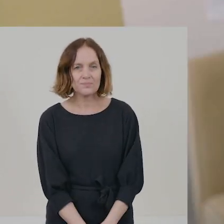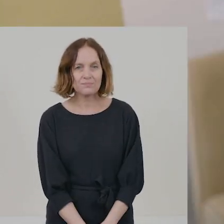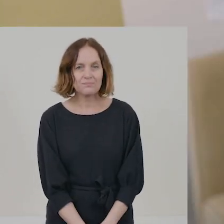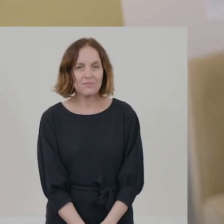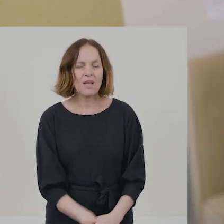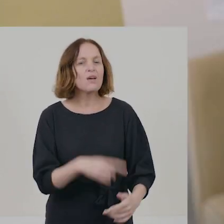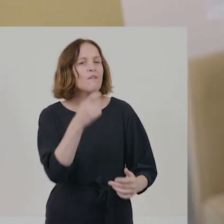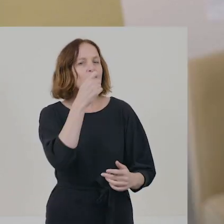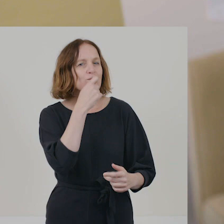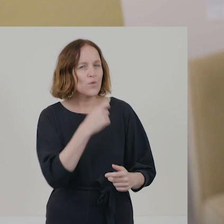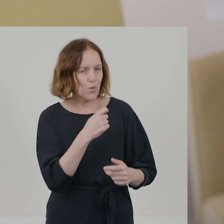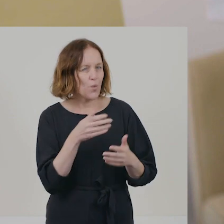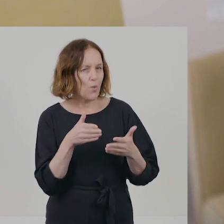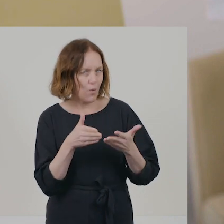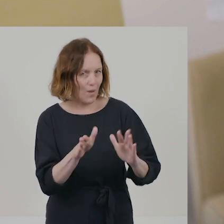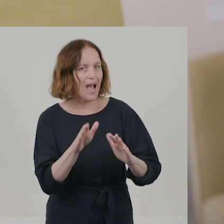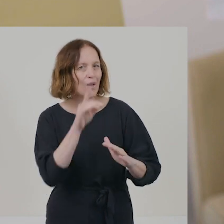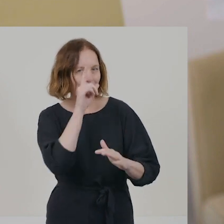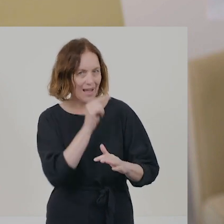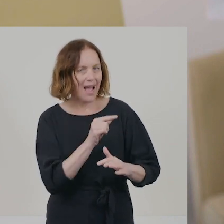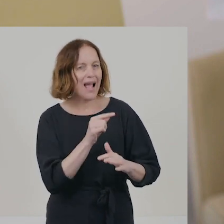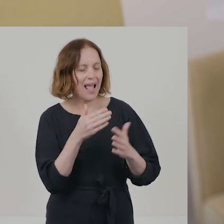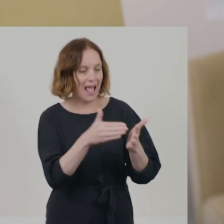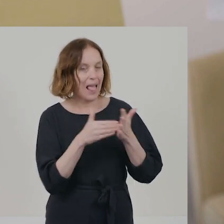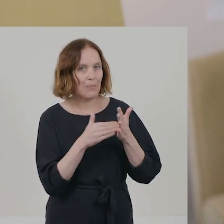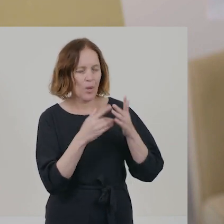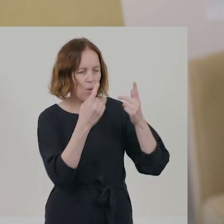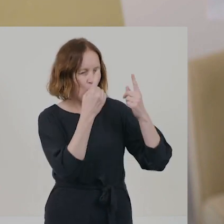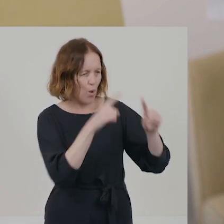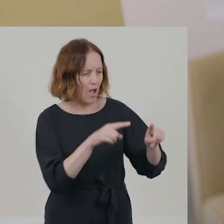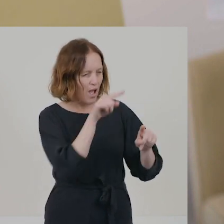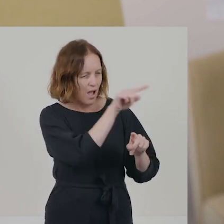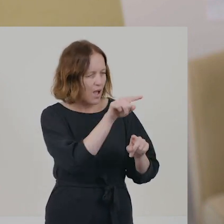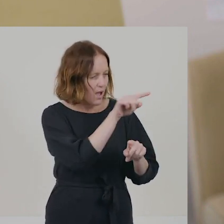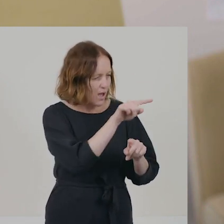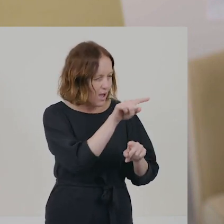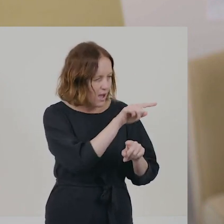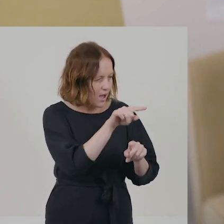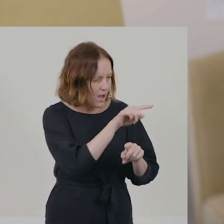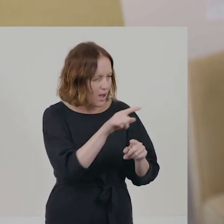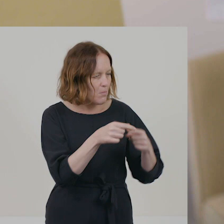There are a few strategies that we can use, to help us work out the main idea of our text.